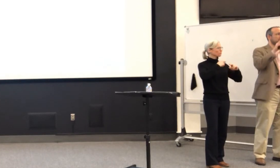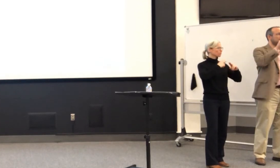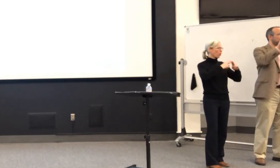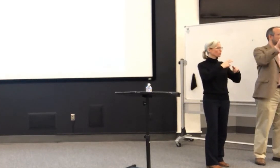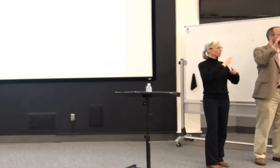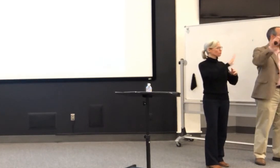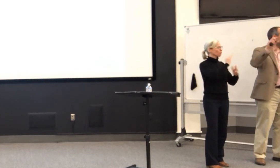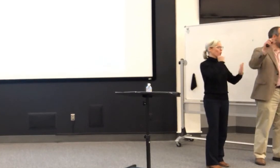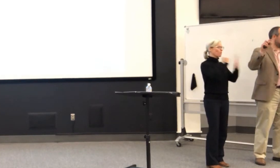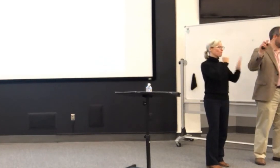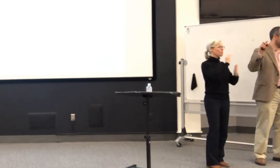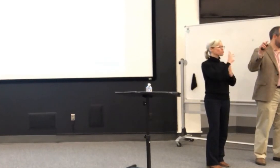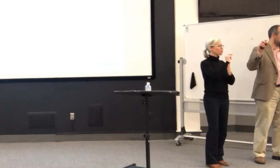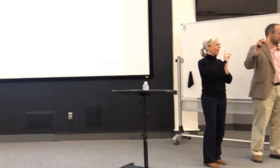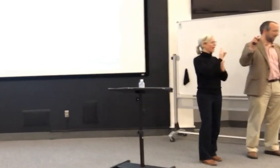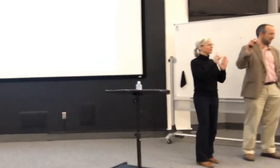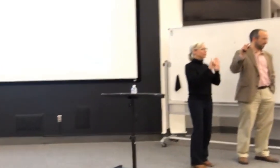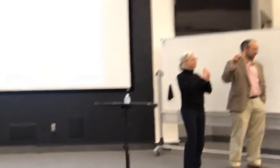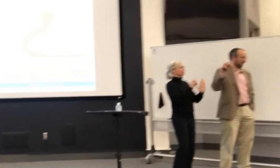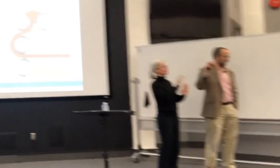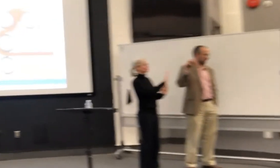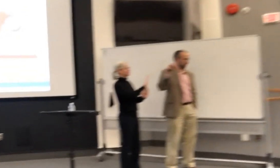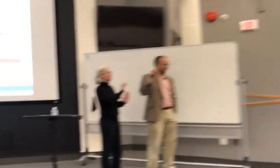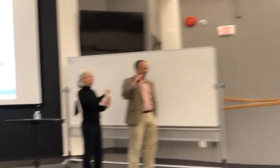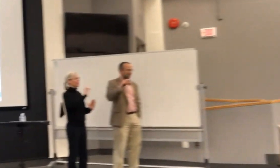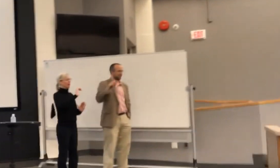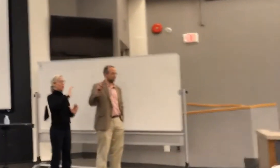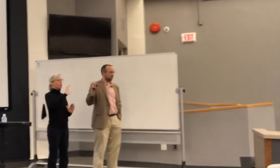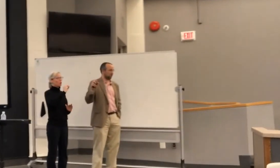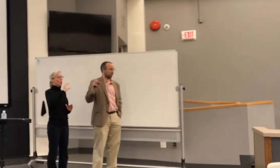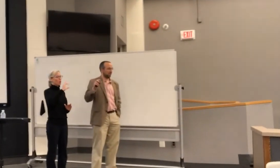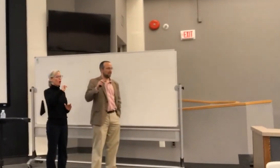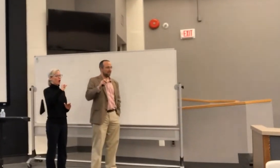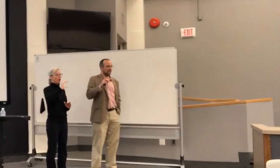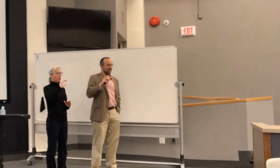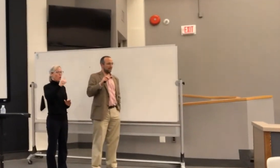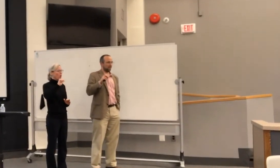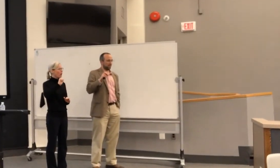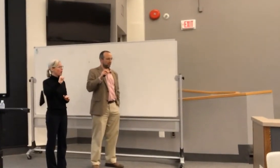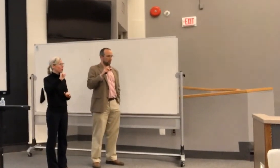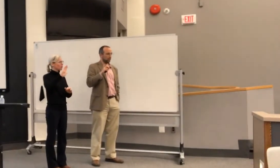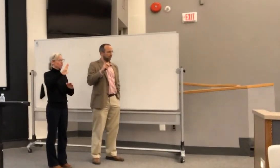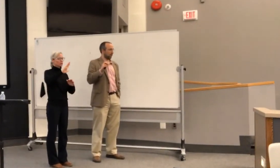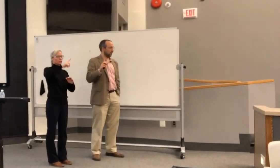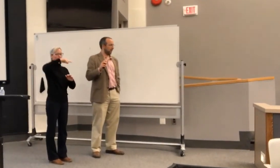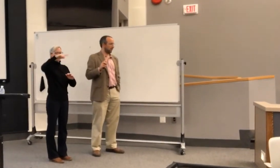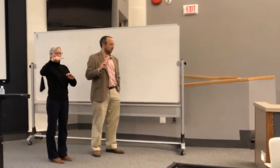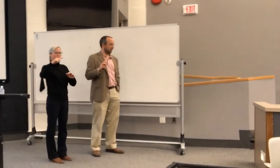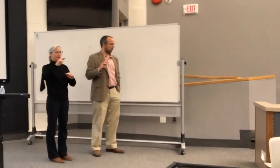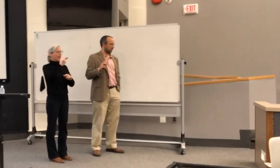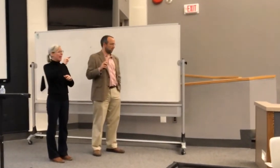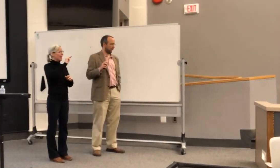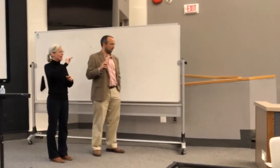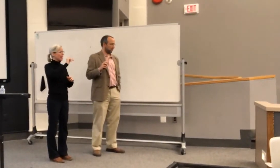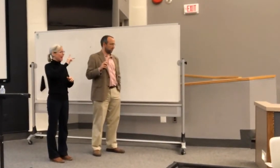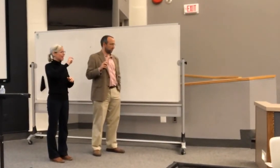the Coca Cola logo is a classic example, the Nike Swoosh, those are covered by trademark protection.